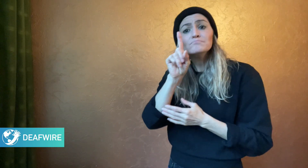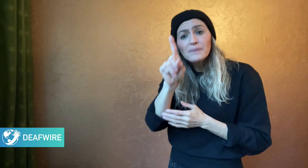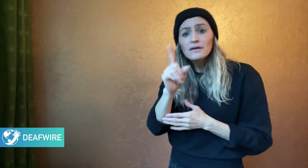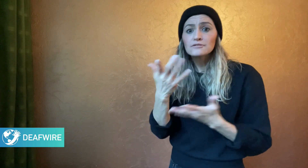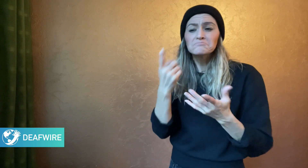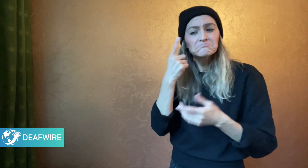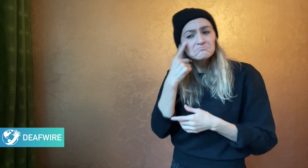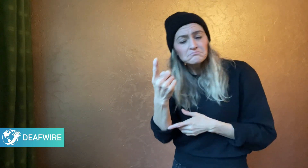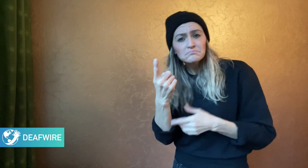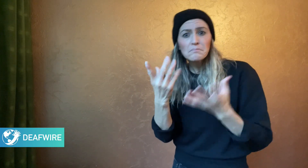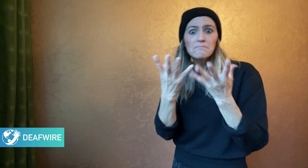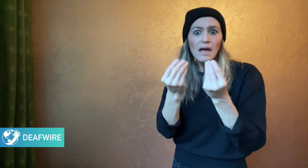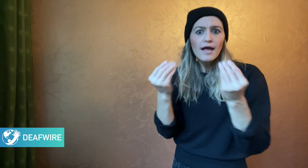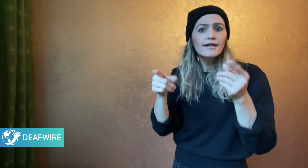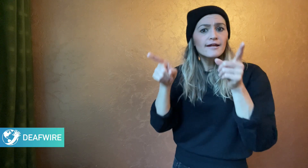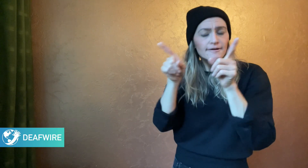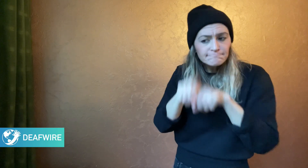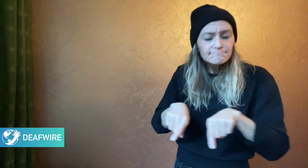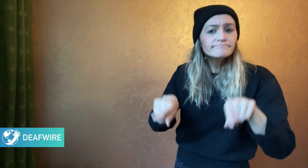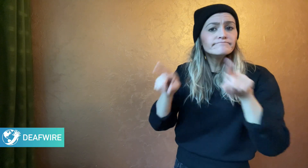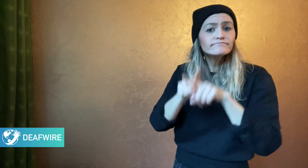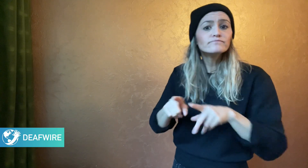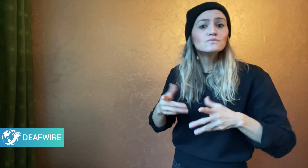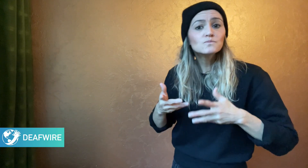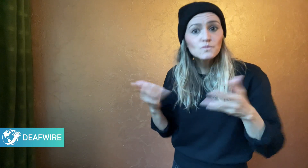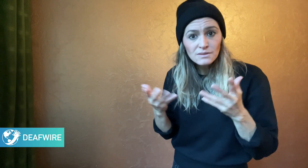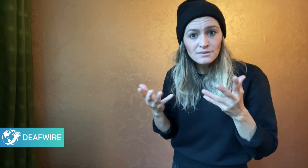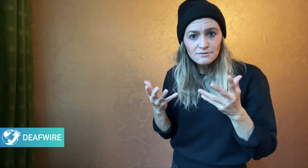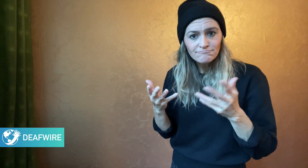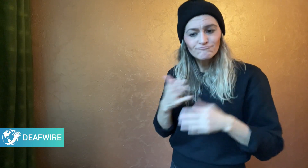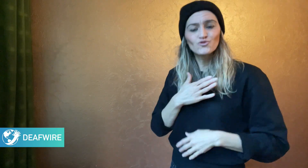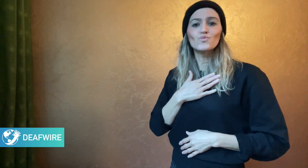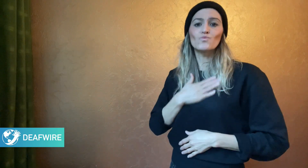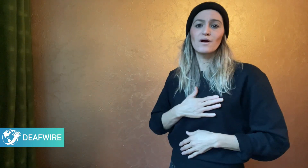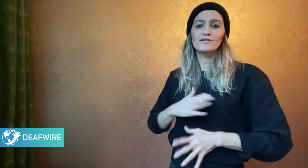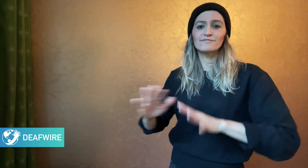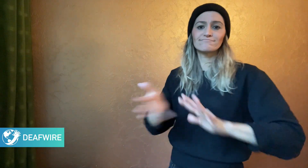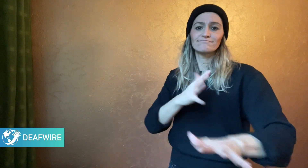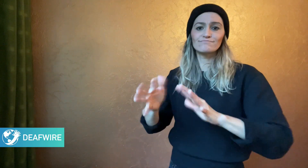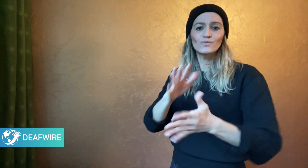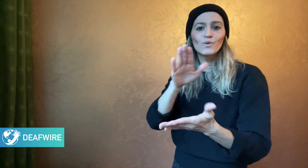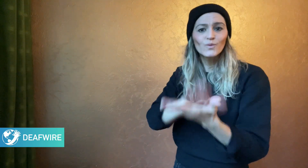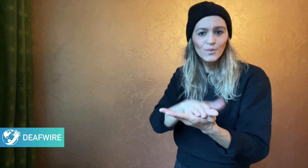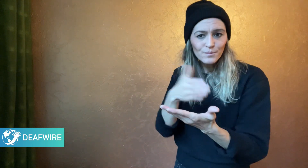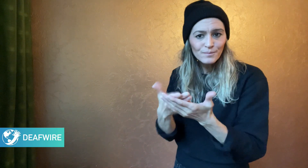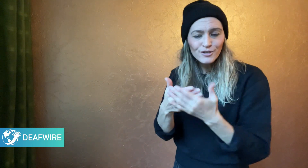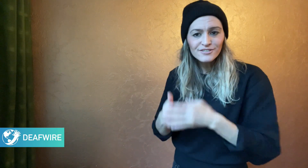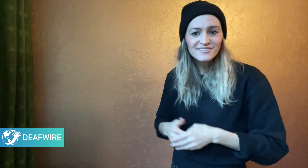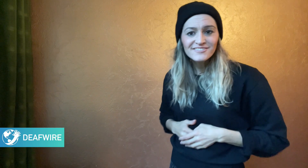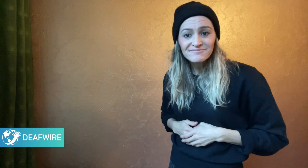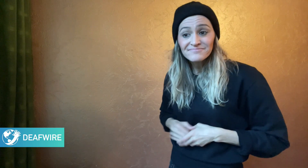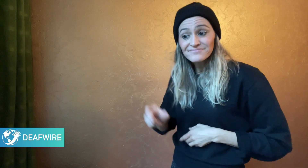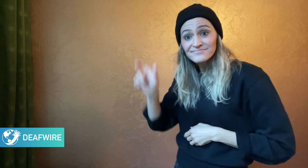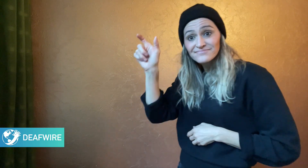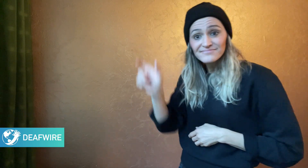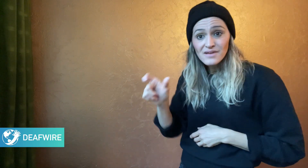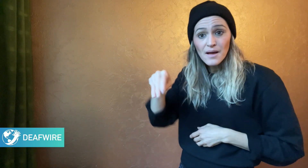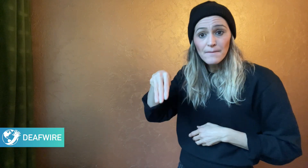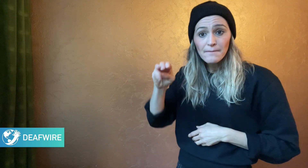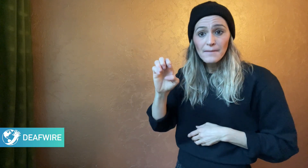one is through sign language interpreting.